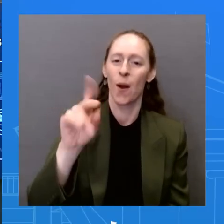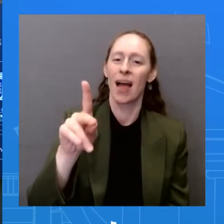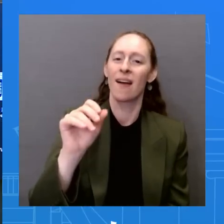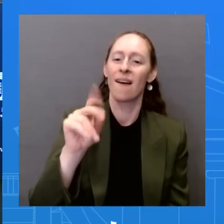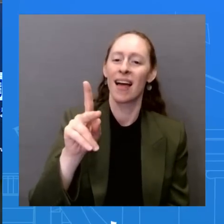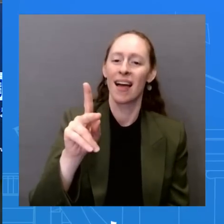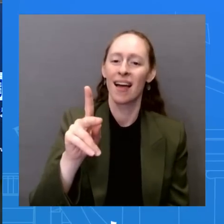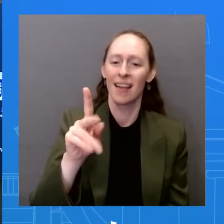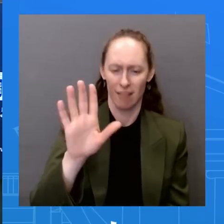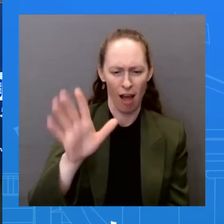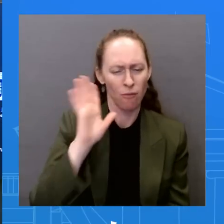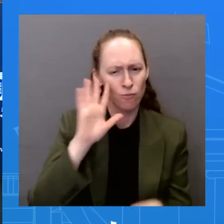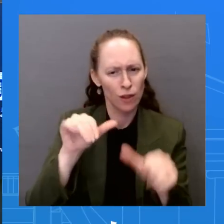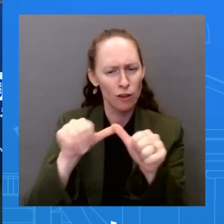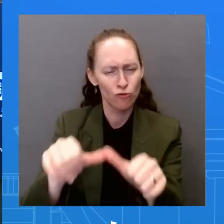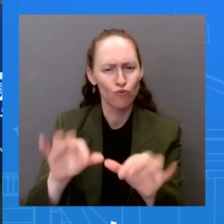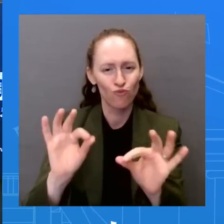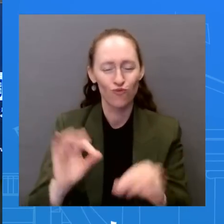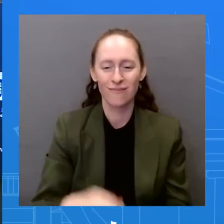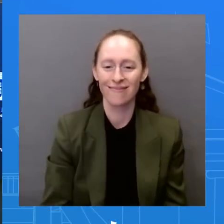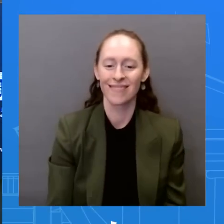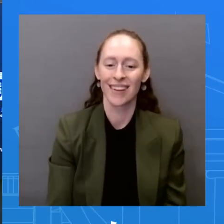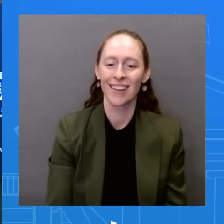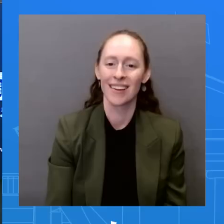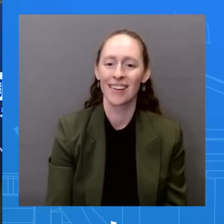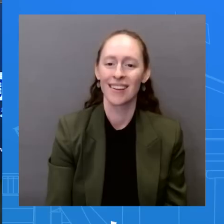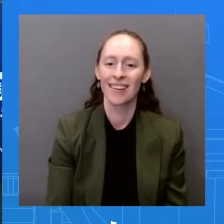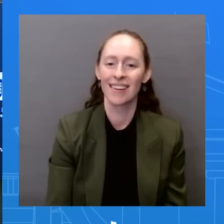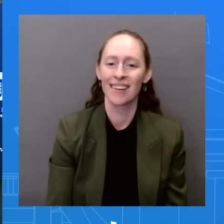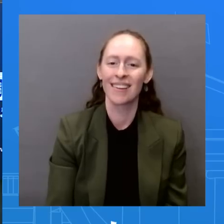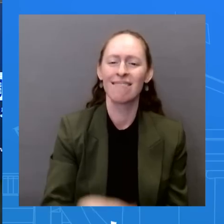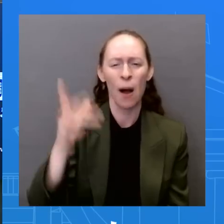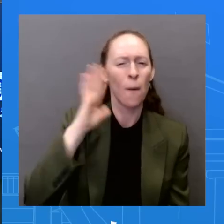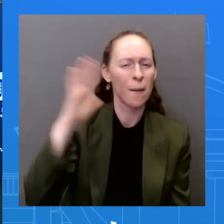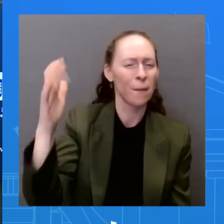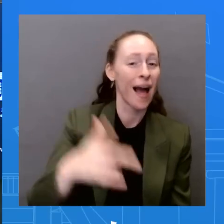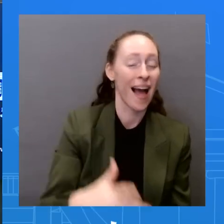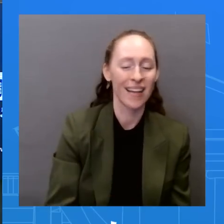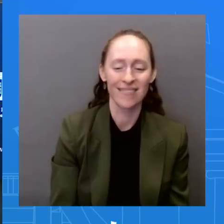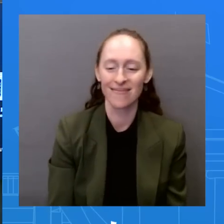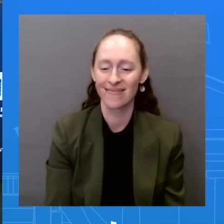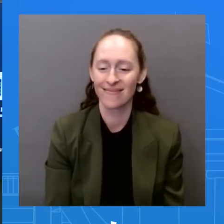We're going to continue. They'll be back. Thank you, guys, so much. >> Mr. Fenton: Thank you. Dr. Daskalakis: Thank you. Ms. Jean-Pierre: Thank you. >> The Press: Thank you, guys. Ms. Jean-Pierre: Appreciate it.